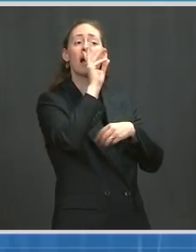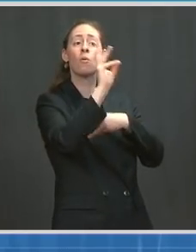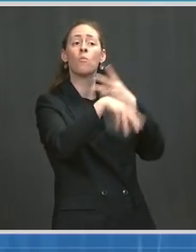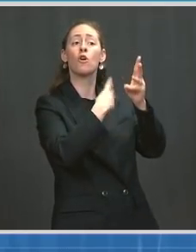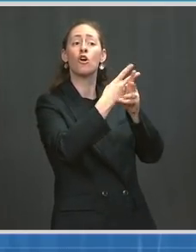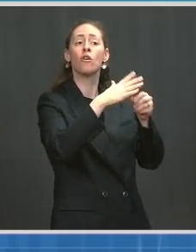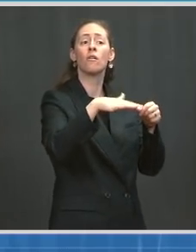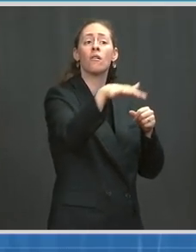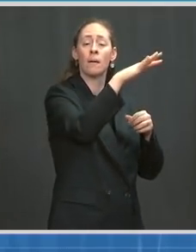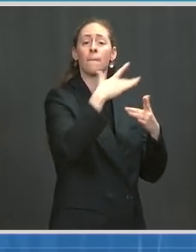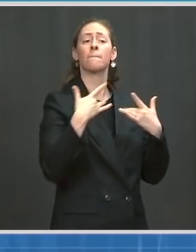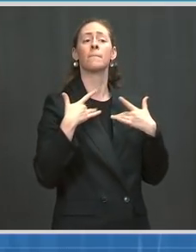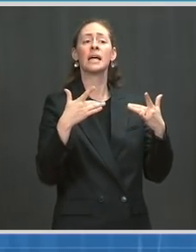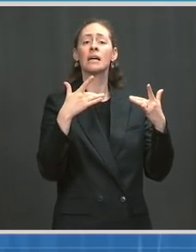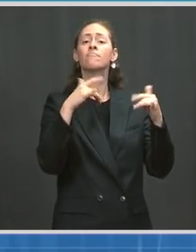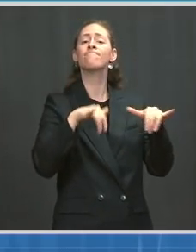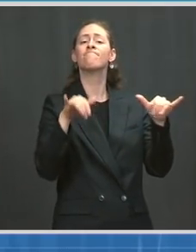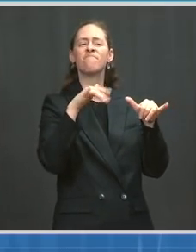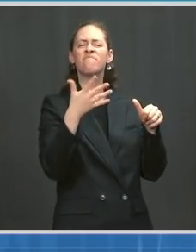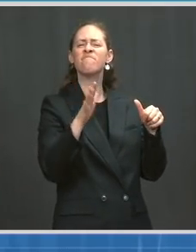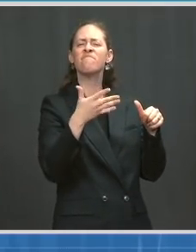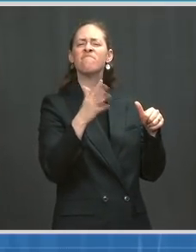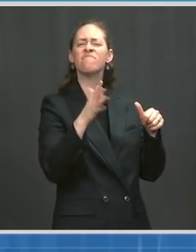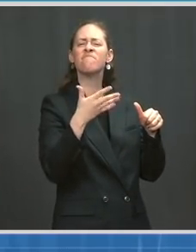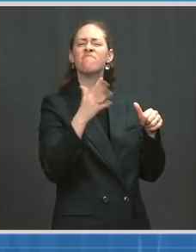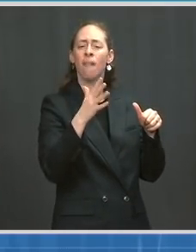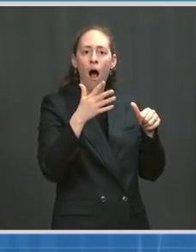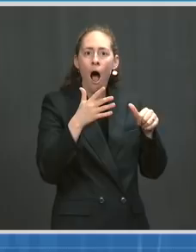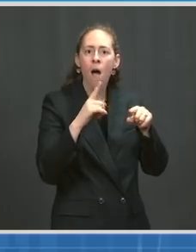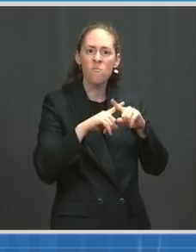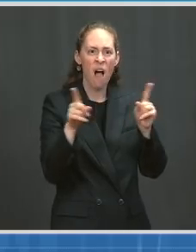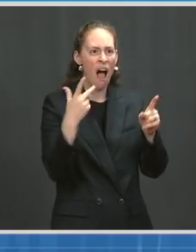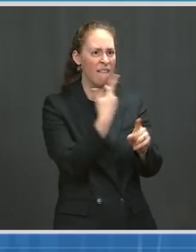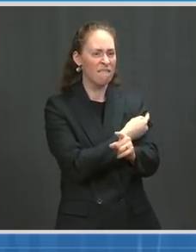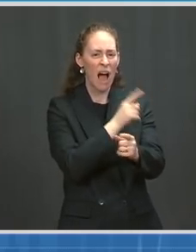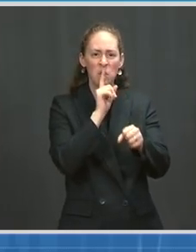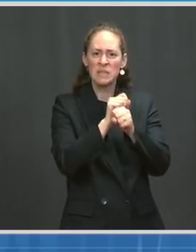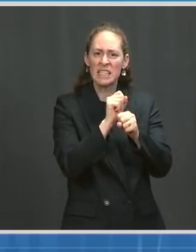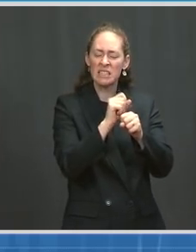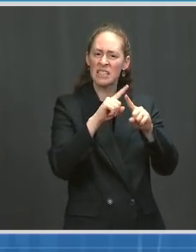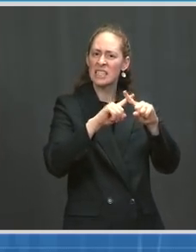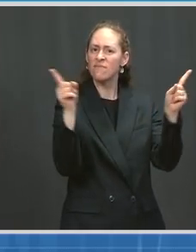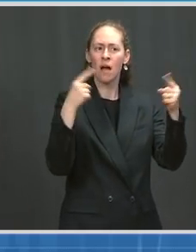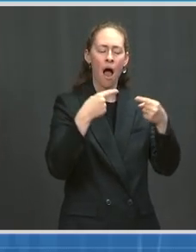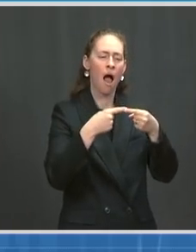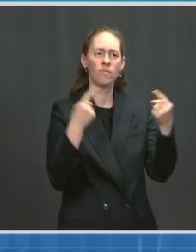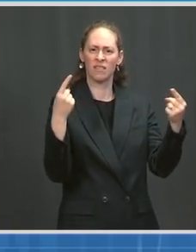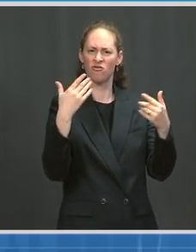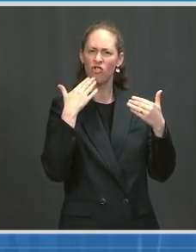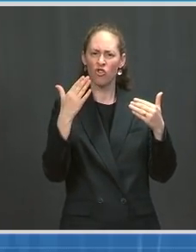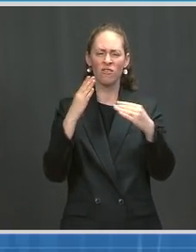If you look at a very interesting study that came out two days ago in the New England Journal of Medicine